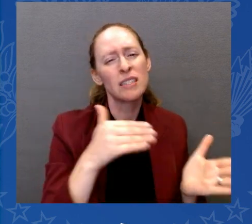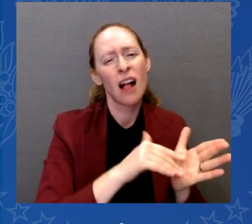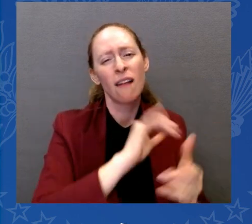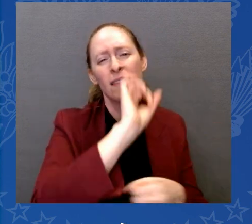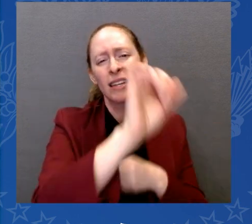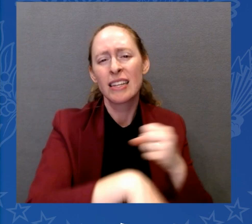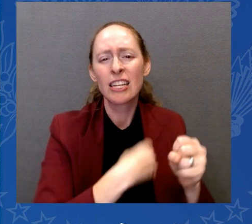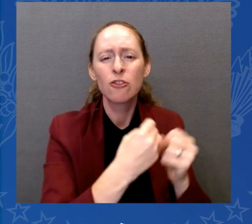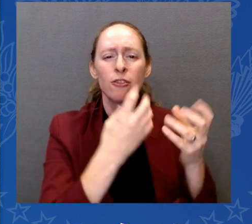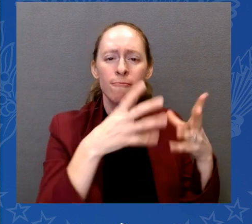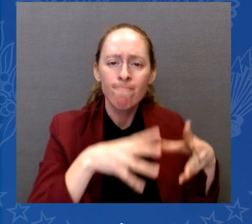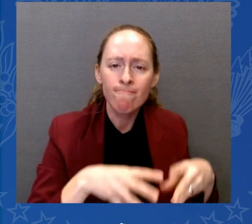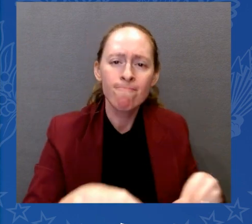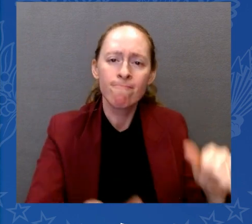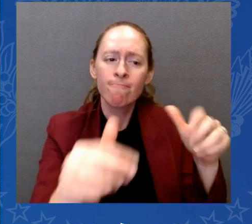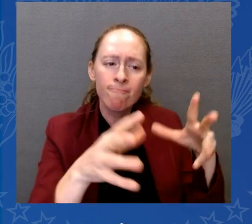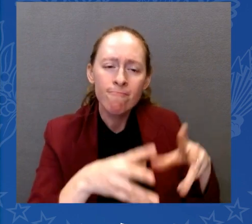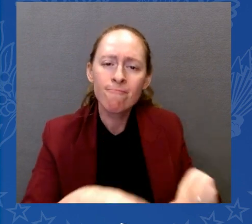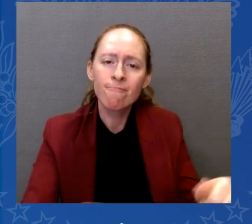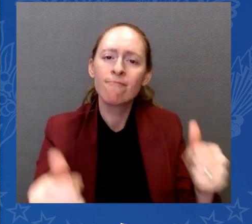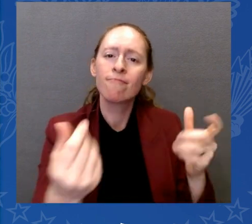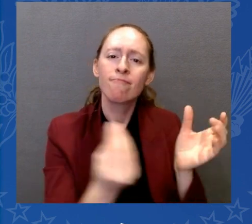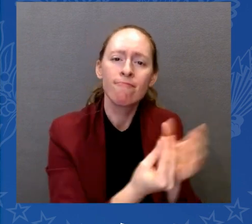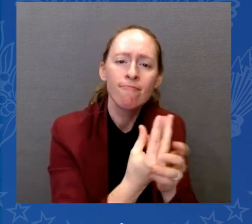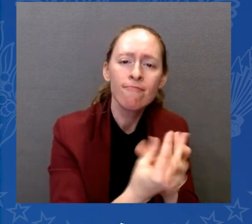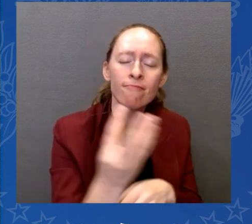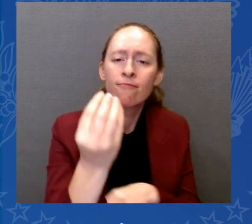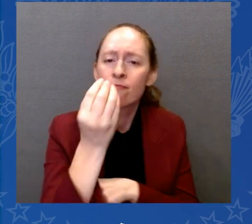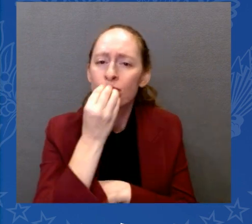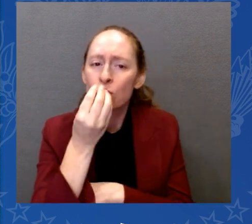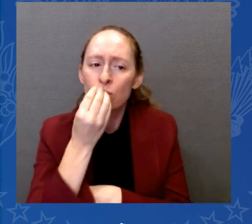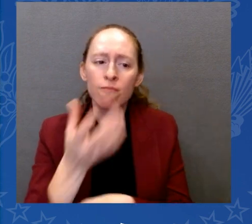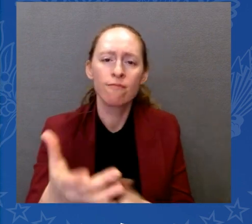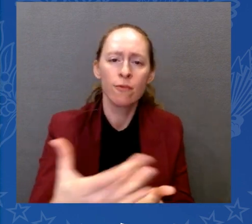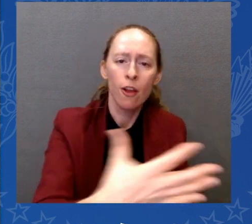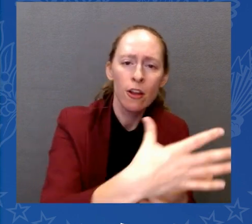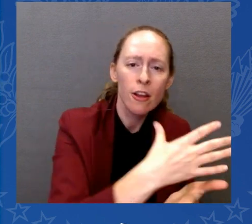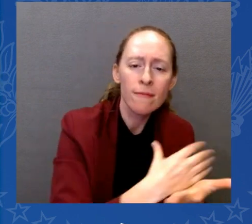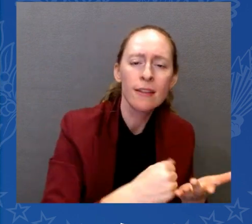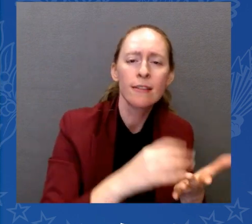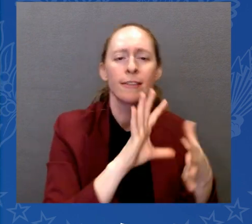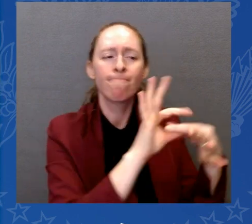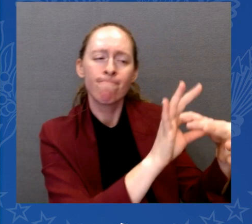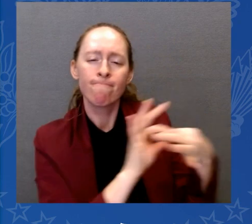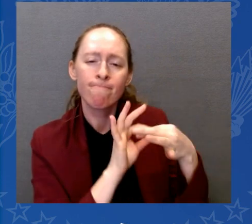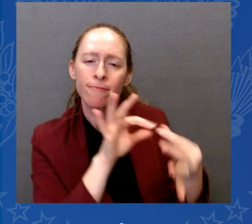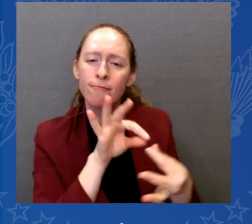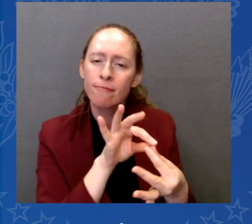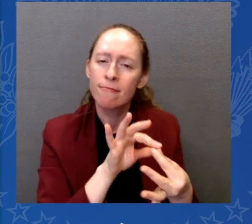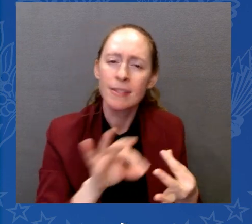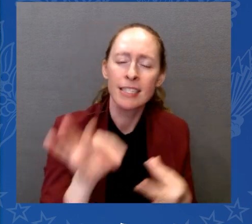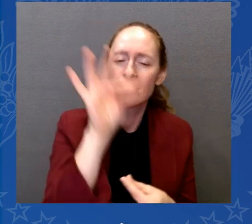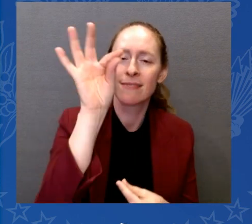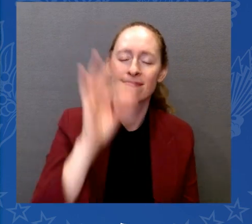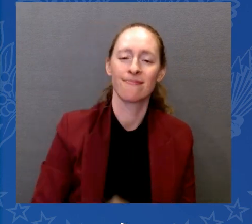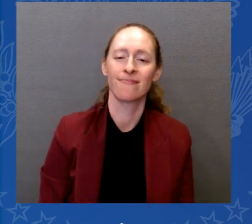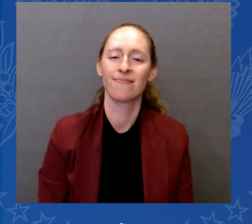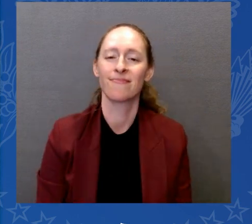with the land itself. But by the 1800s, mining activity and federal government drove out Indigenous Tribes from their homes.